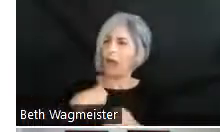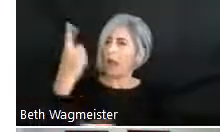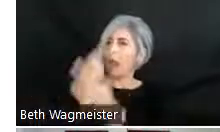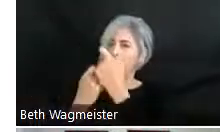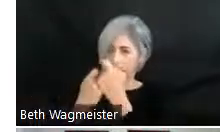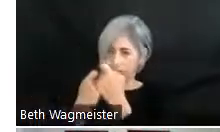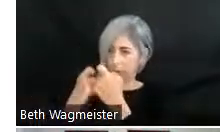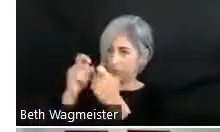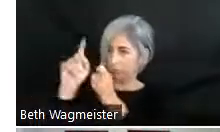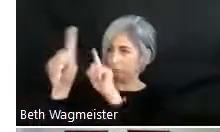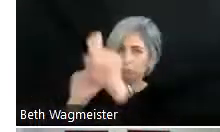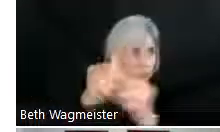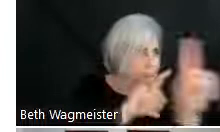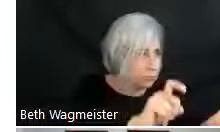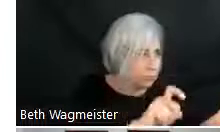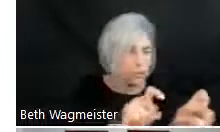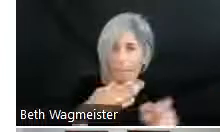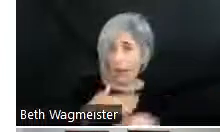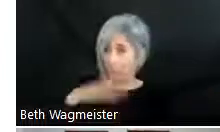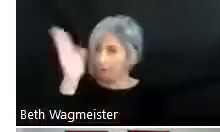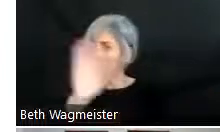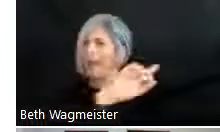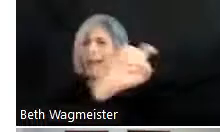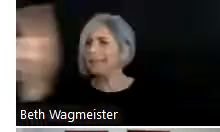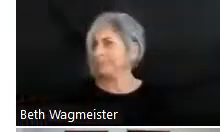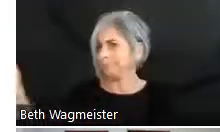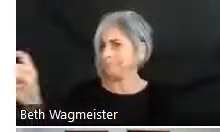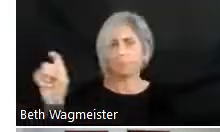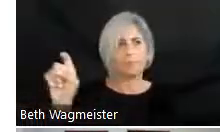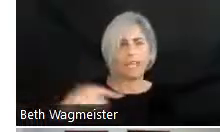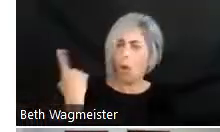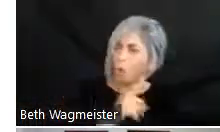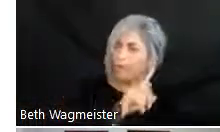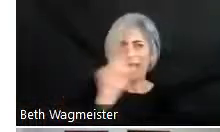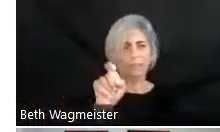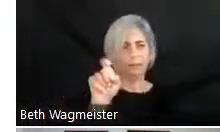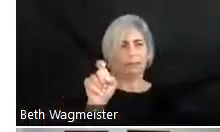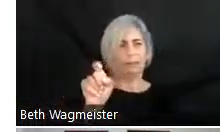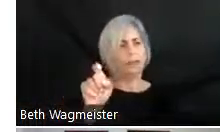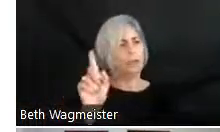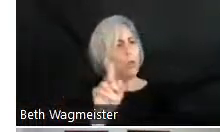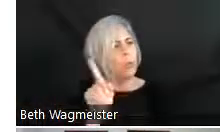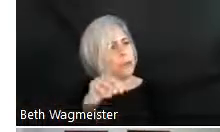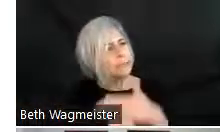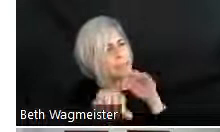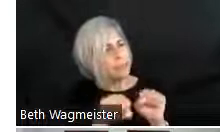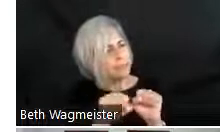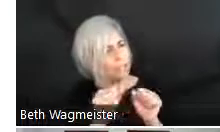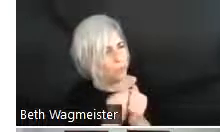presentations I do. And I always ask afterwards where is accessibility in this? It's not part